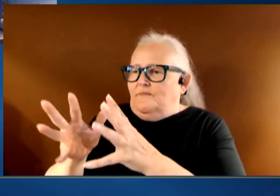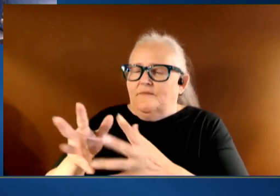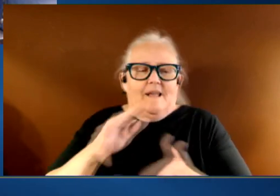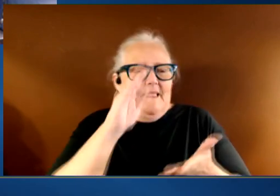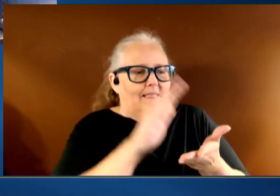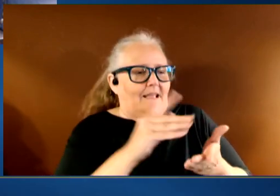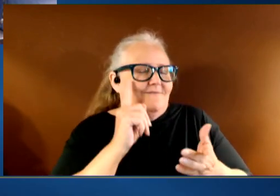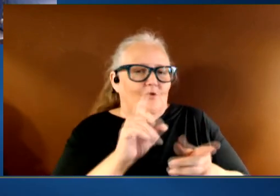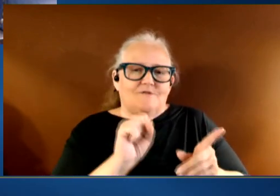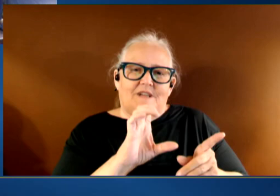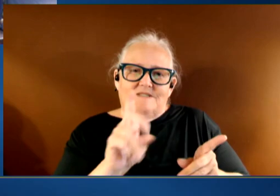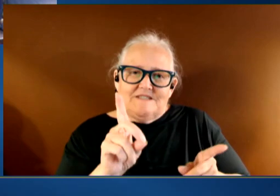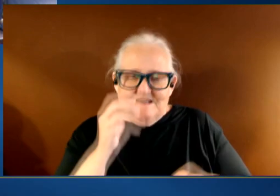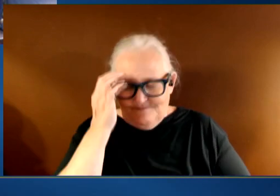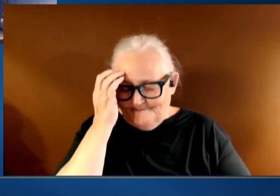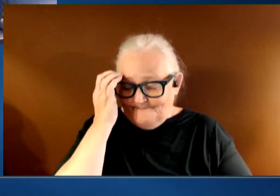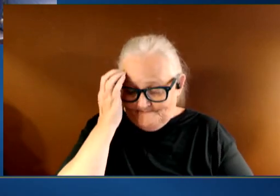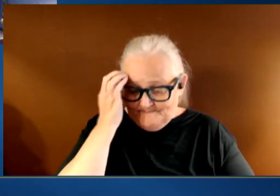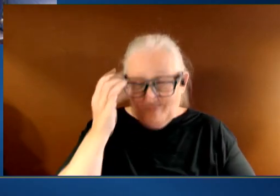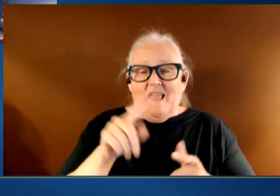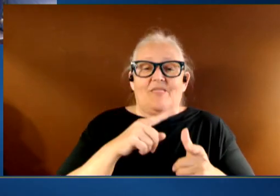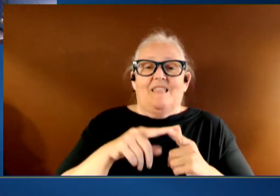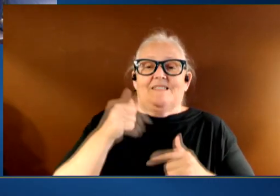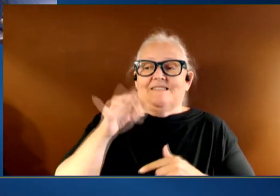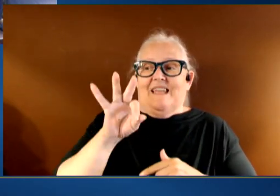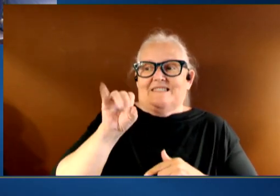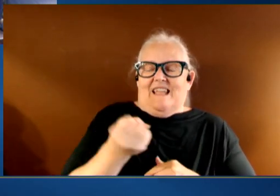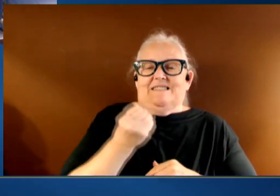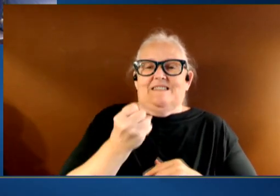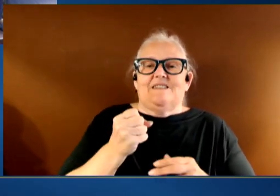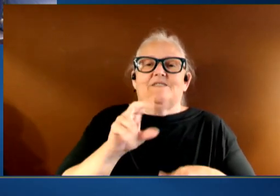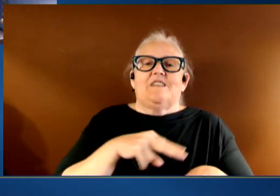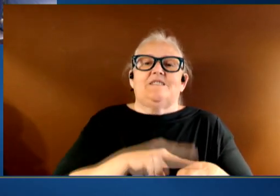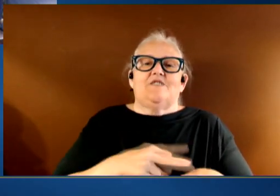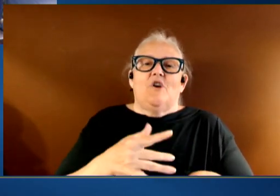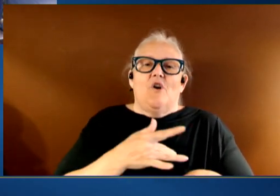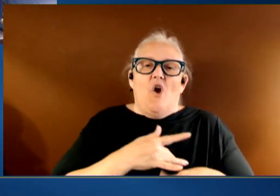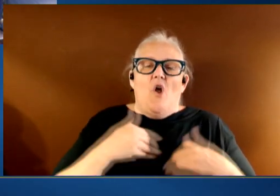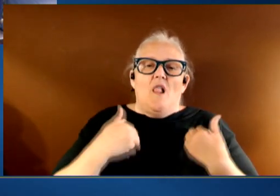In the early 1990s, the National Heart, Lung, and Blood Institute, or NHLBI,